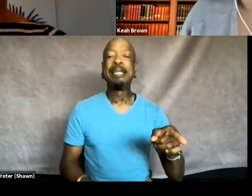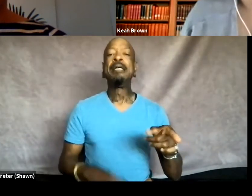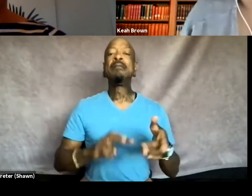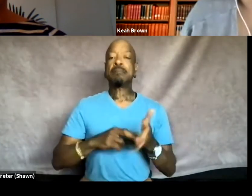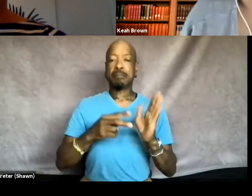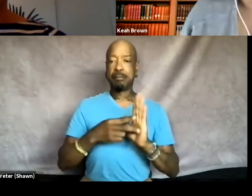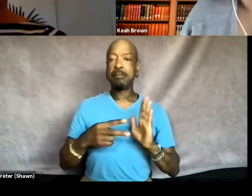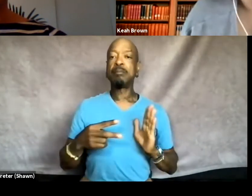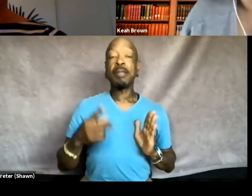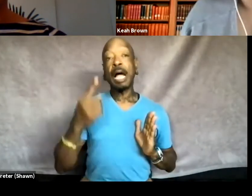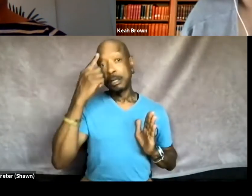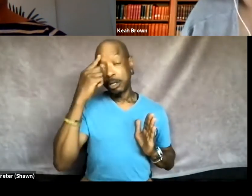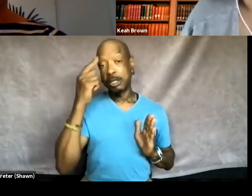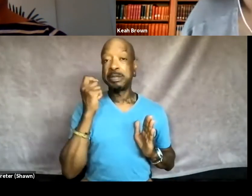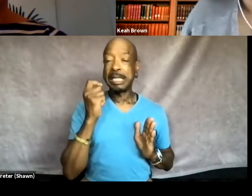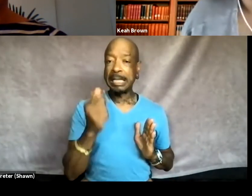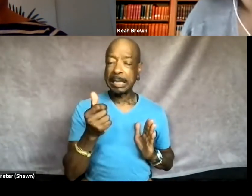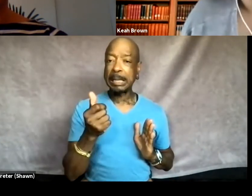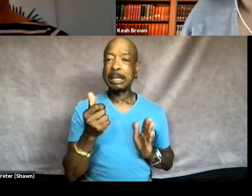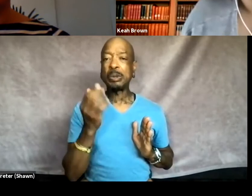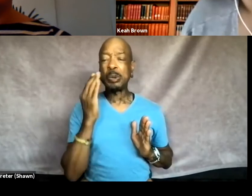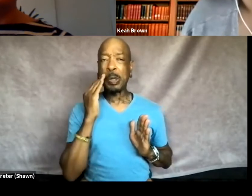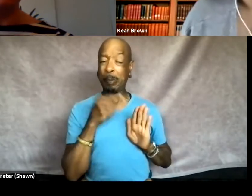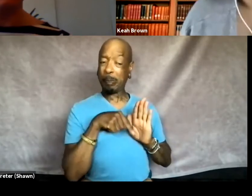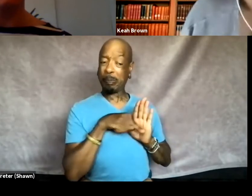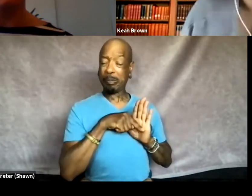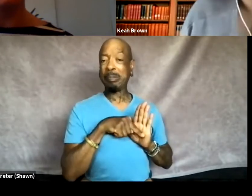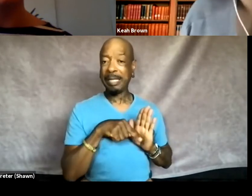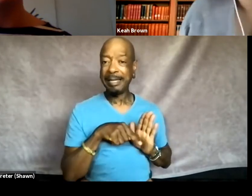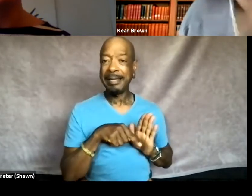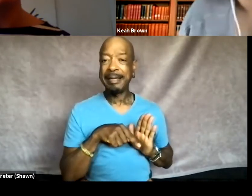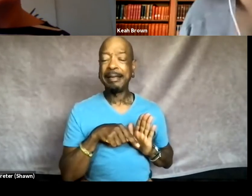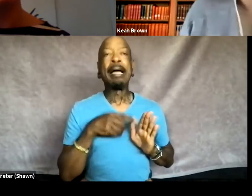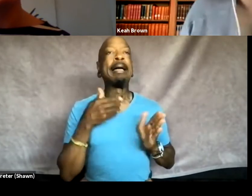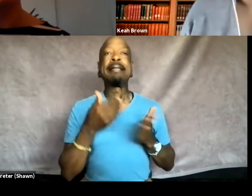was a little messy that Netflix put it under heartwarming it didn't matter I didn't care,